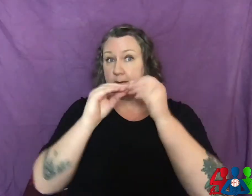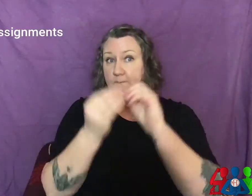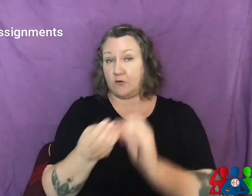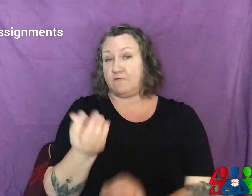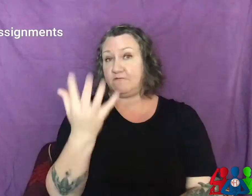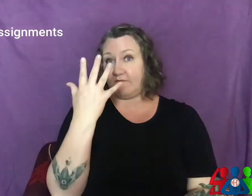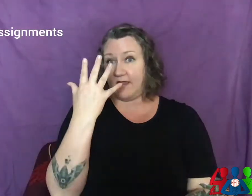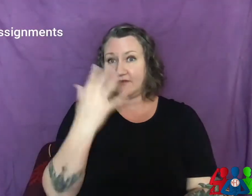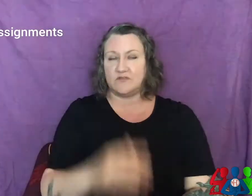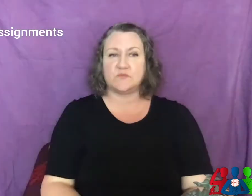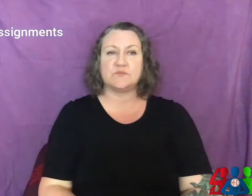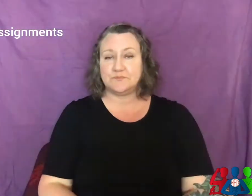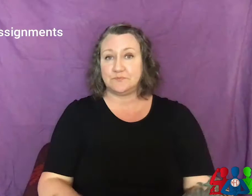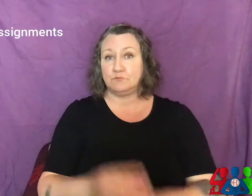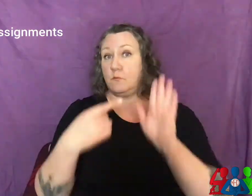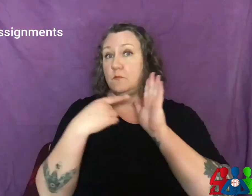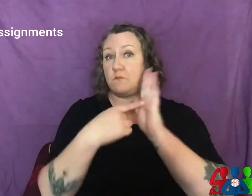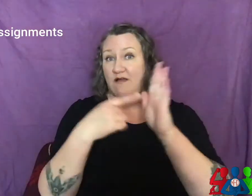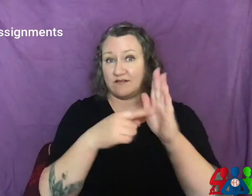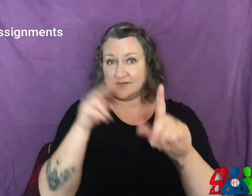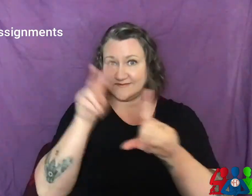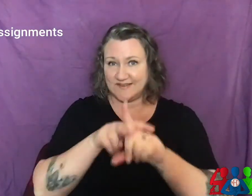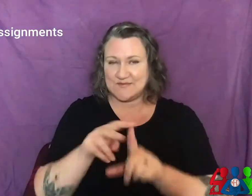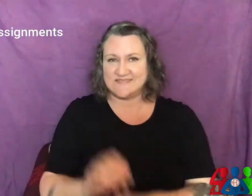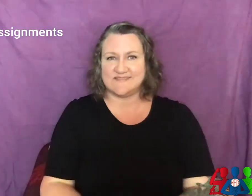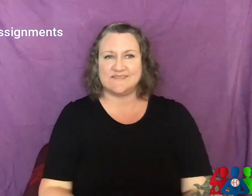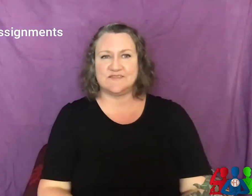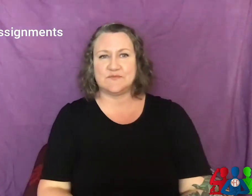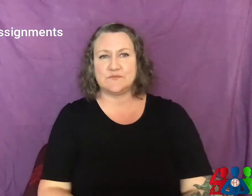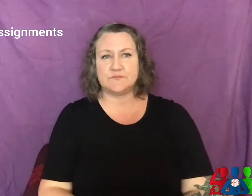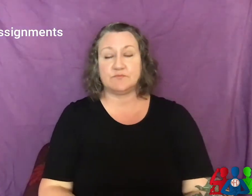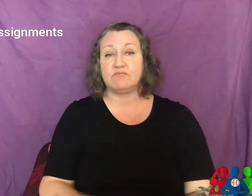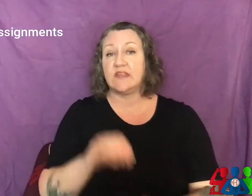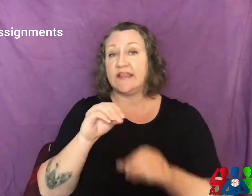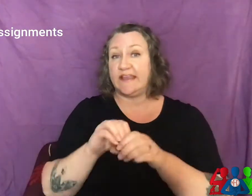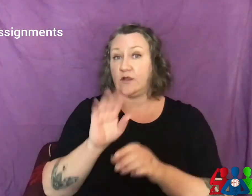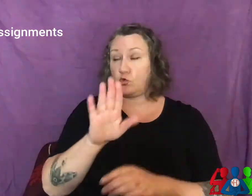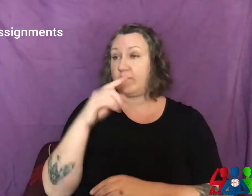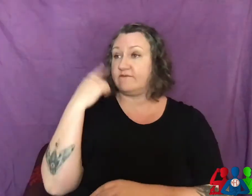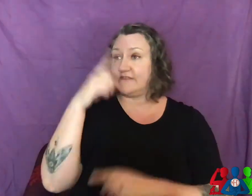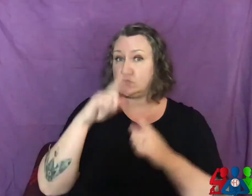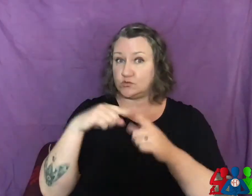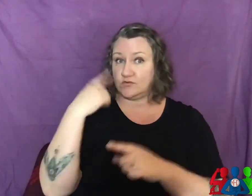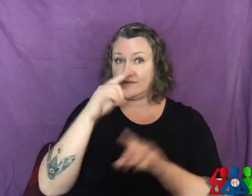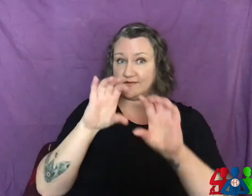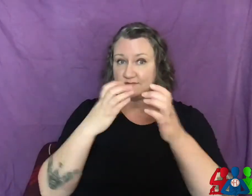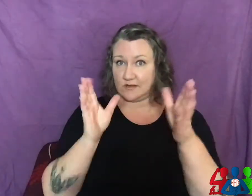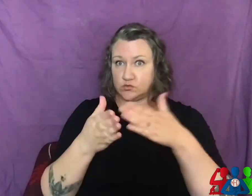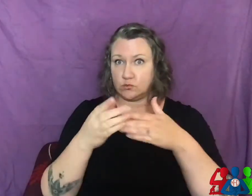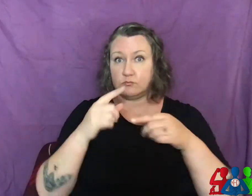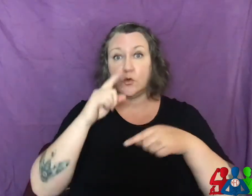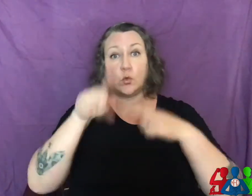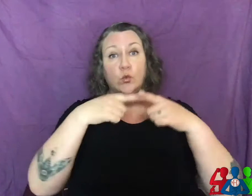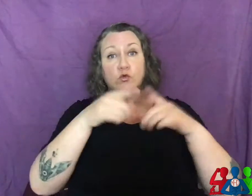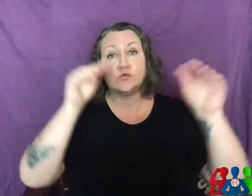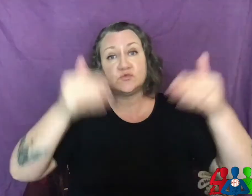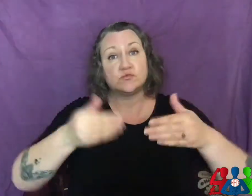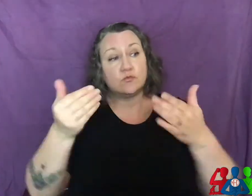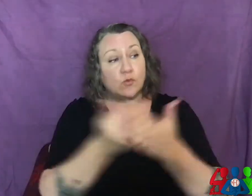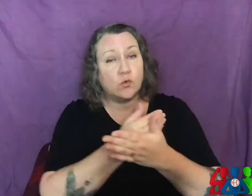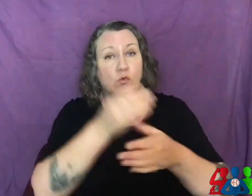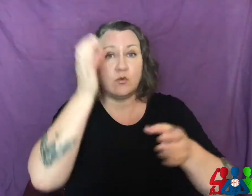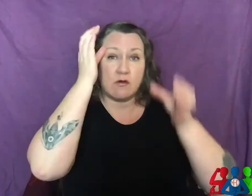being due. Number five, model assignments. In your face-to-face classroom when you